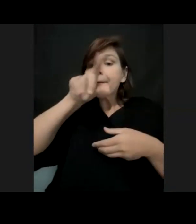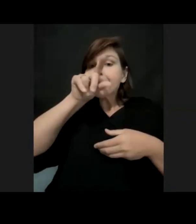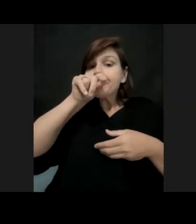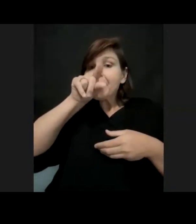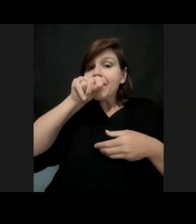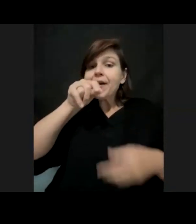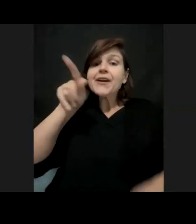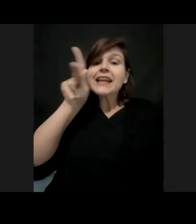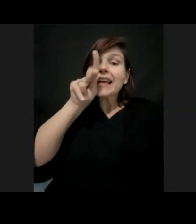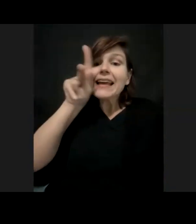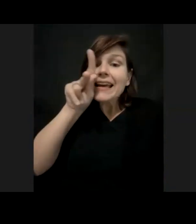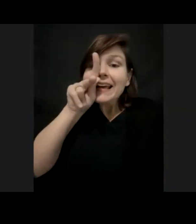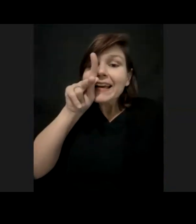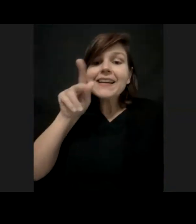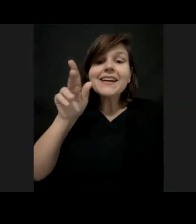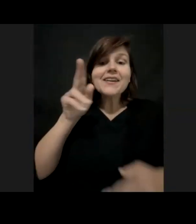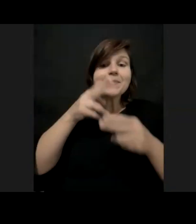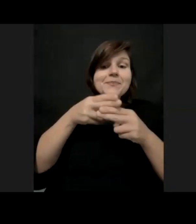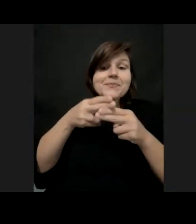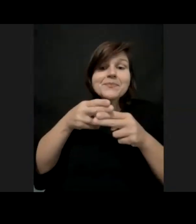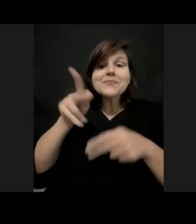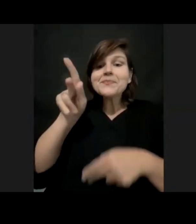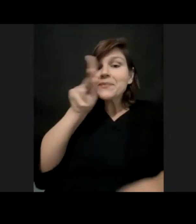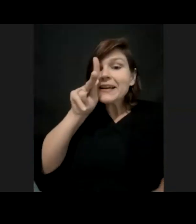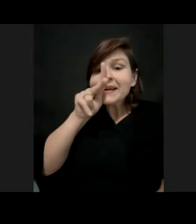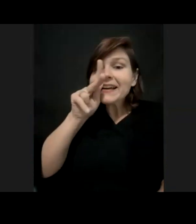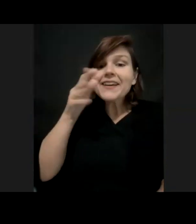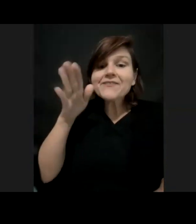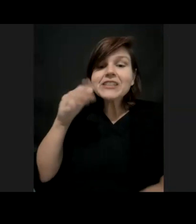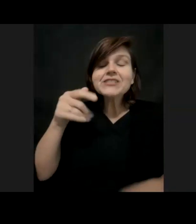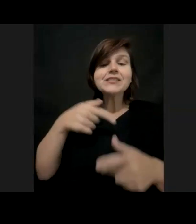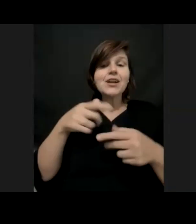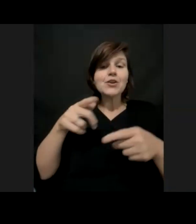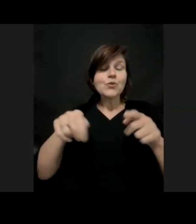And then Callie and I can untangle the net from her feet,” said Marvin.